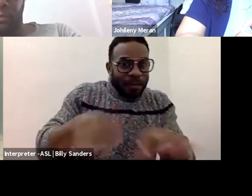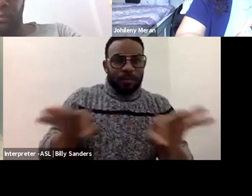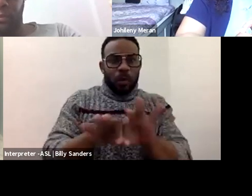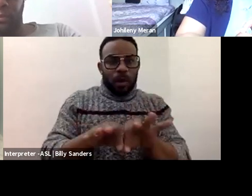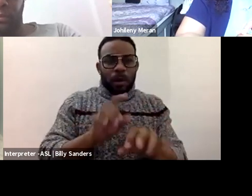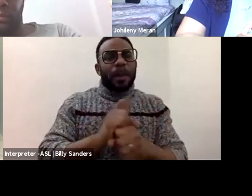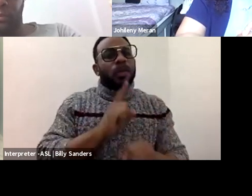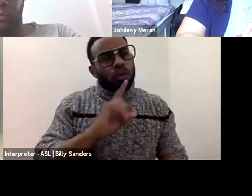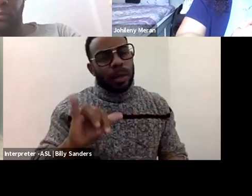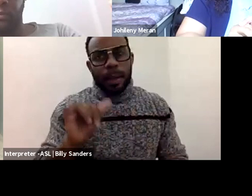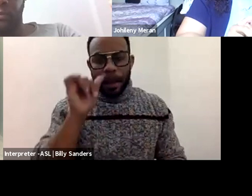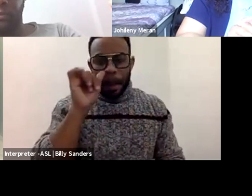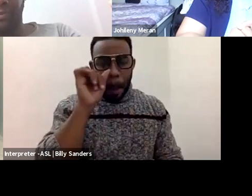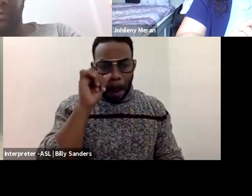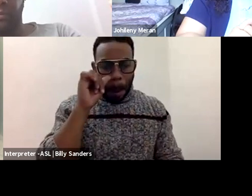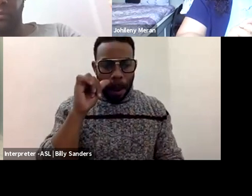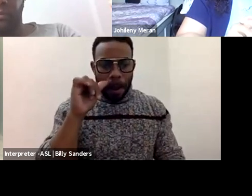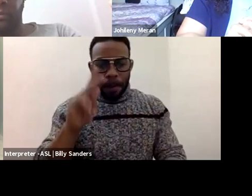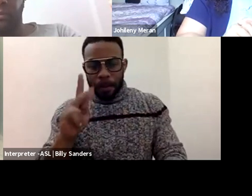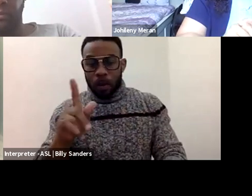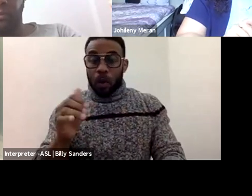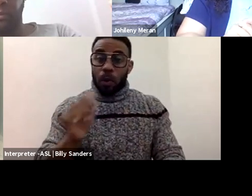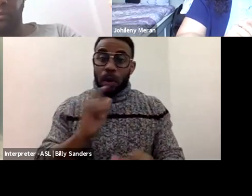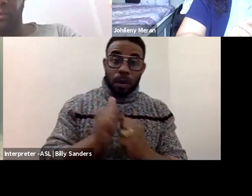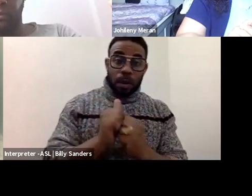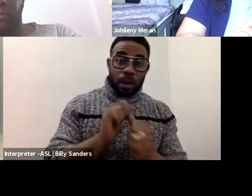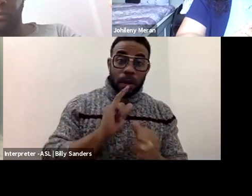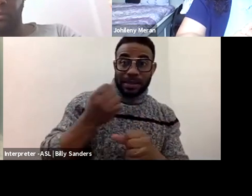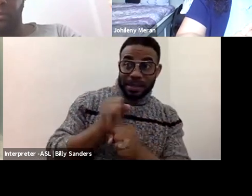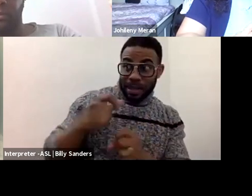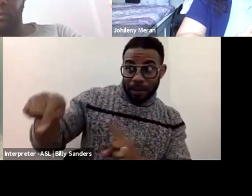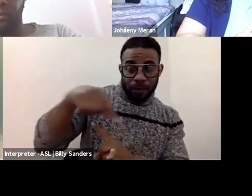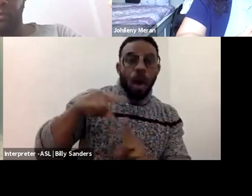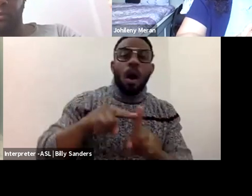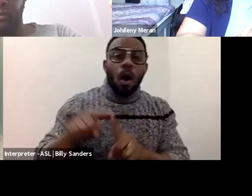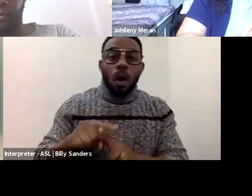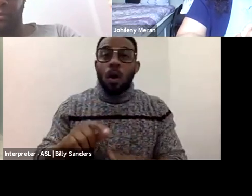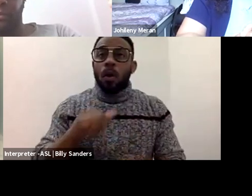making sure that like people that you are with our safe and that also not bringing other